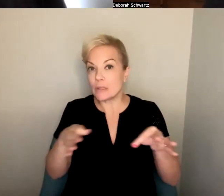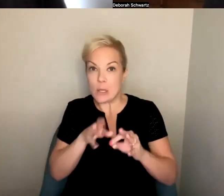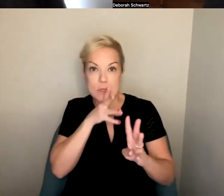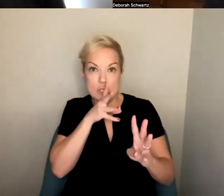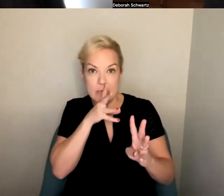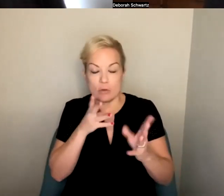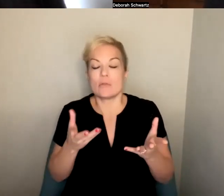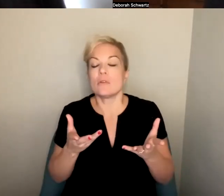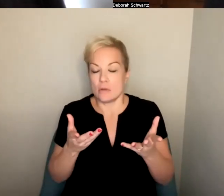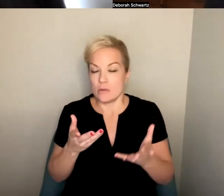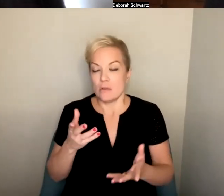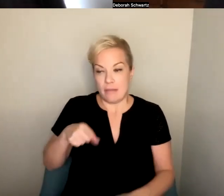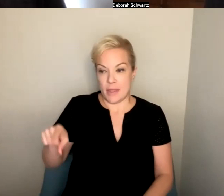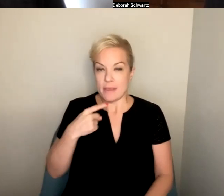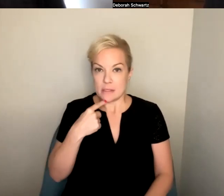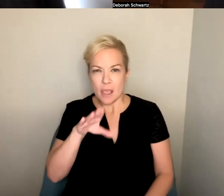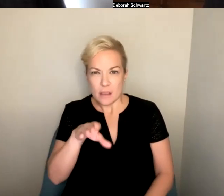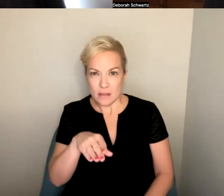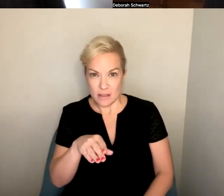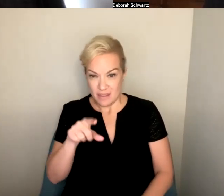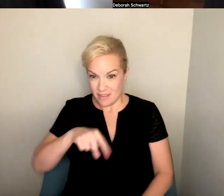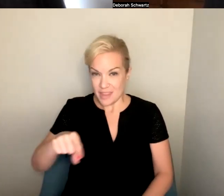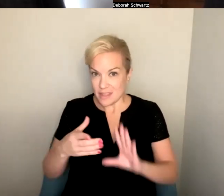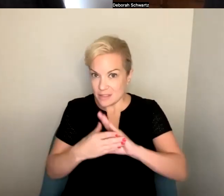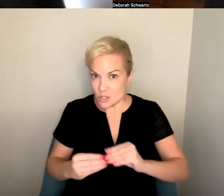sometimes when you look at these stories you really have to hear them carefully in the language